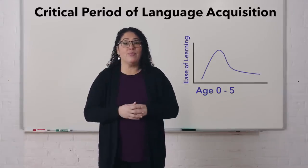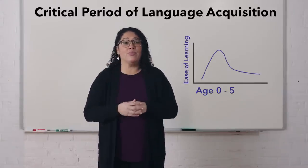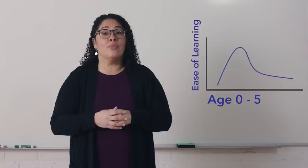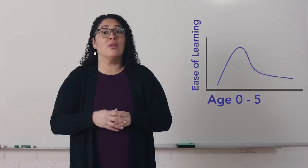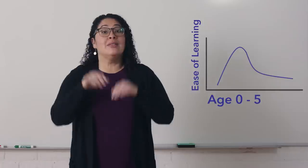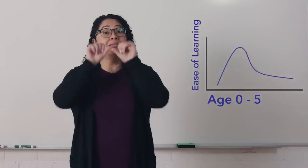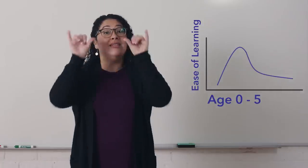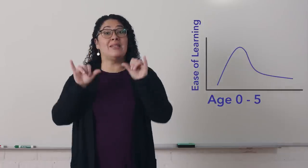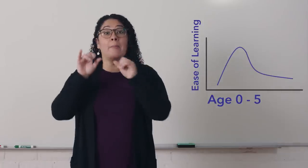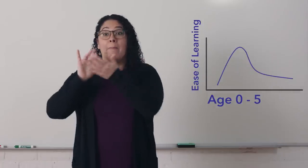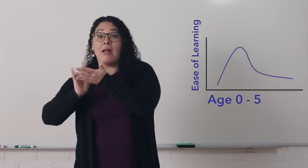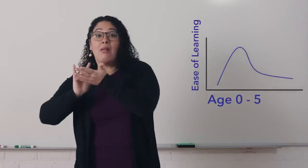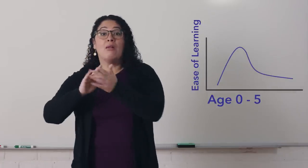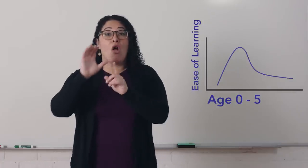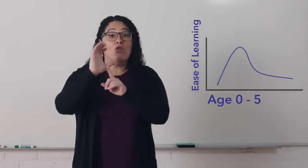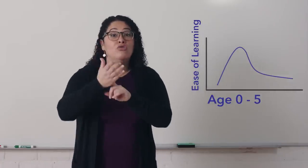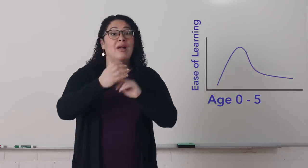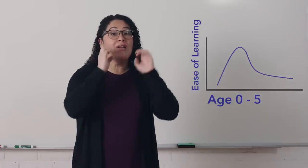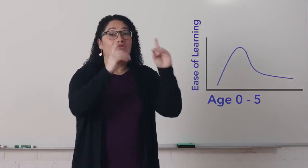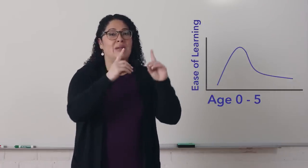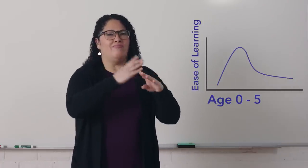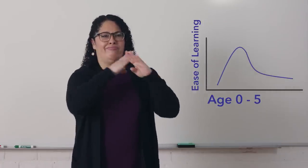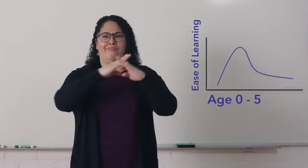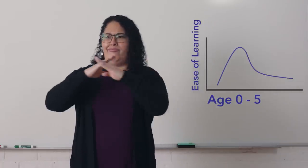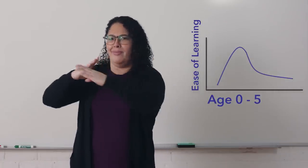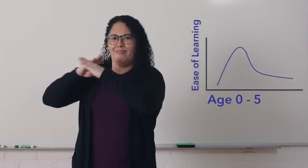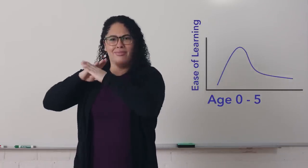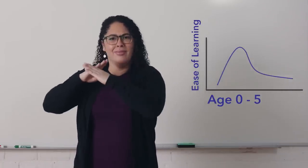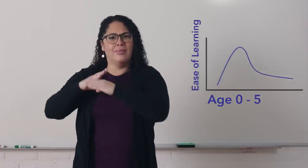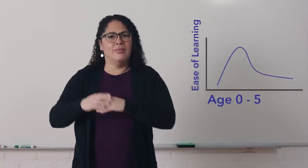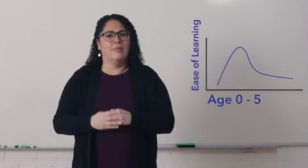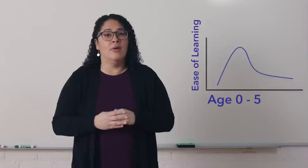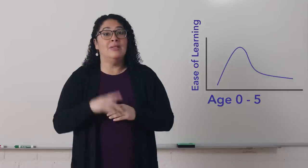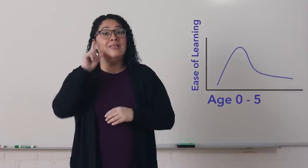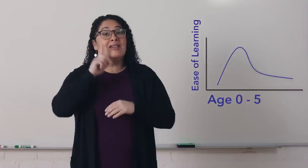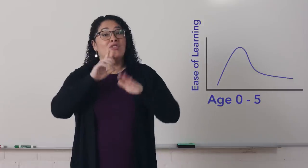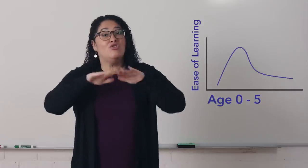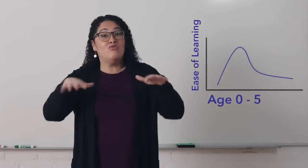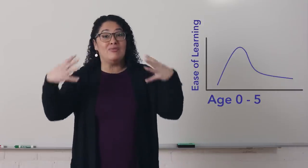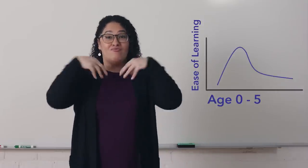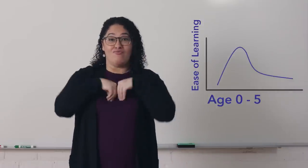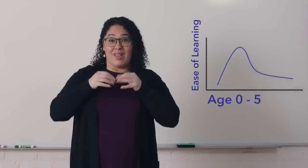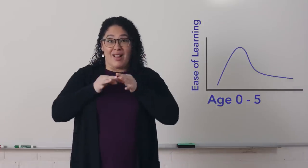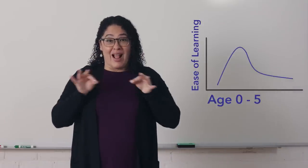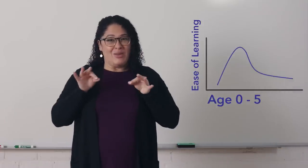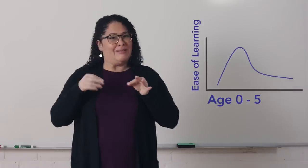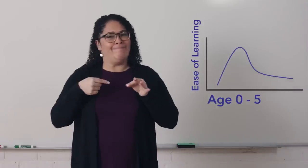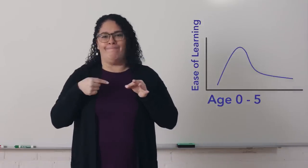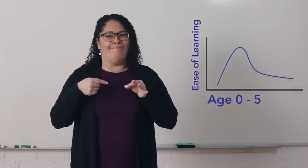Because of systemic medical, cultural, and educational biases, Deaf children disproportionately